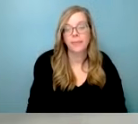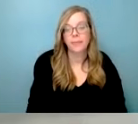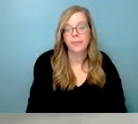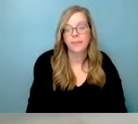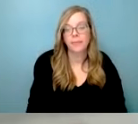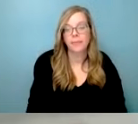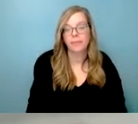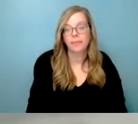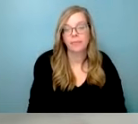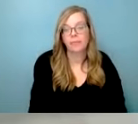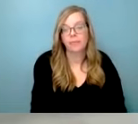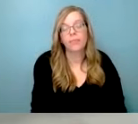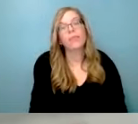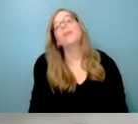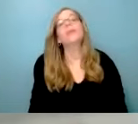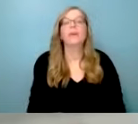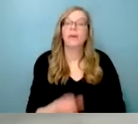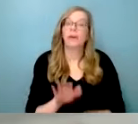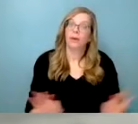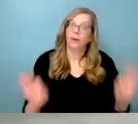important accessibility plans